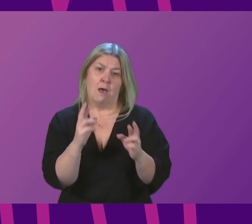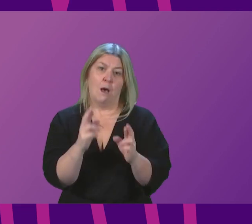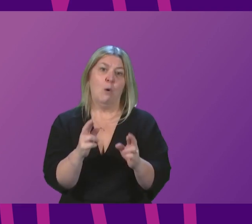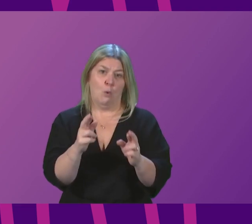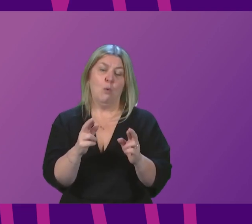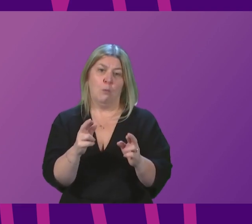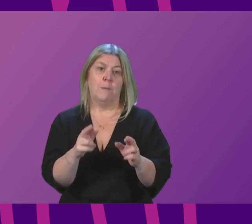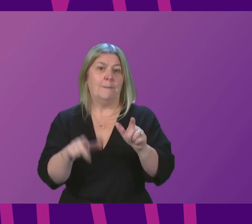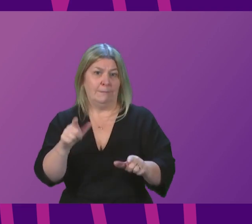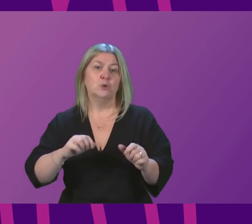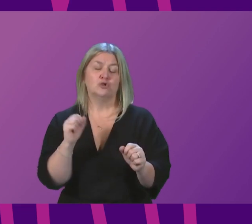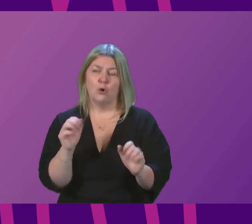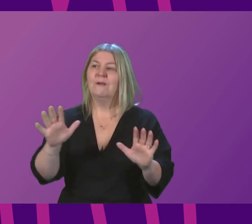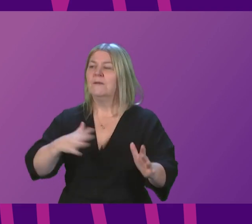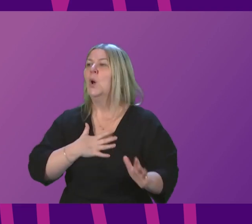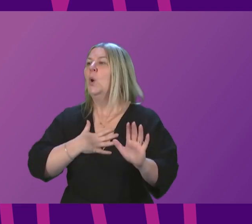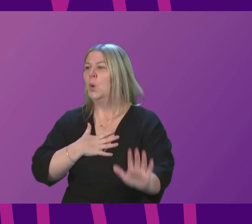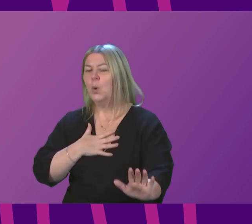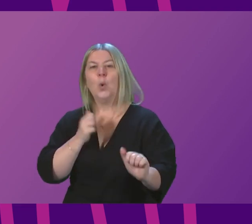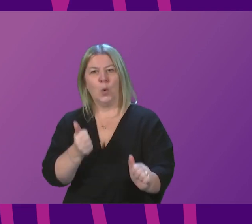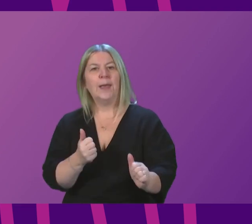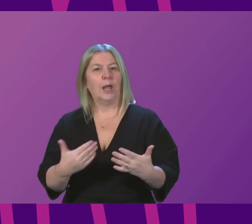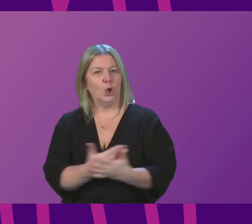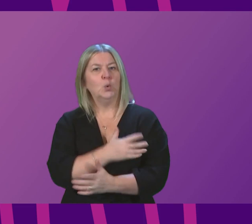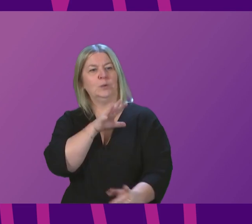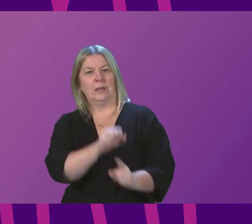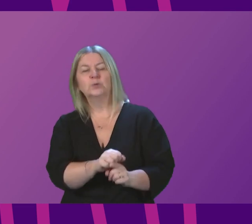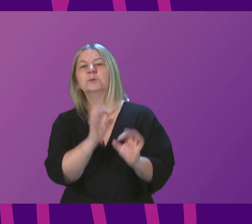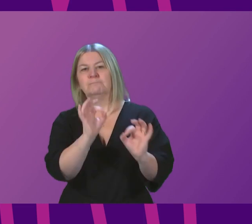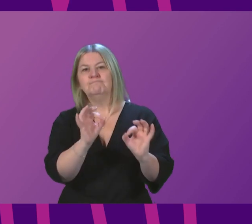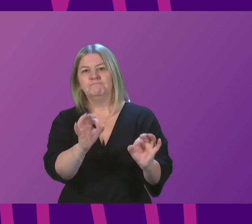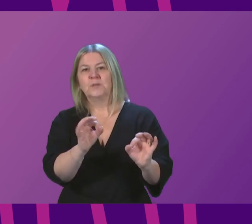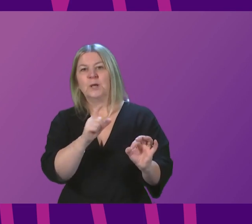to people who may be worried that the symptoms they are suffering are indicative of a cancer